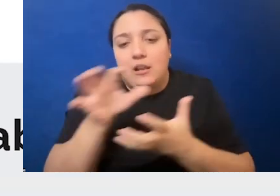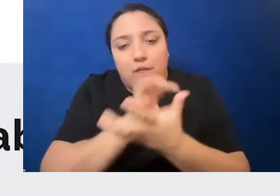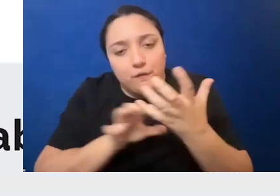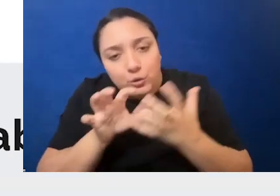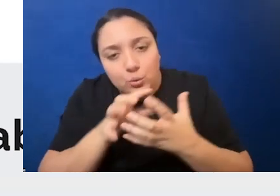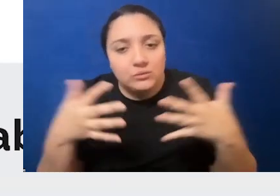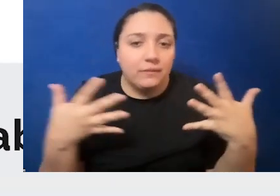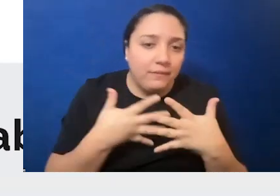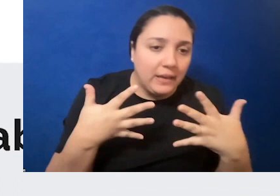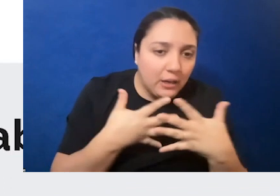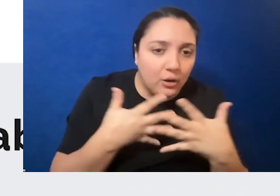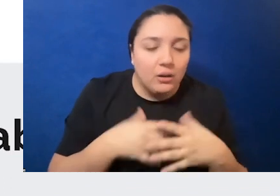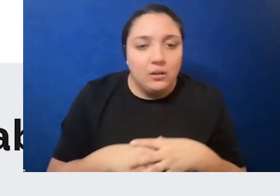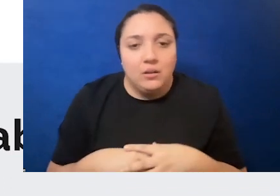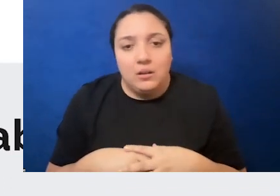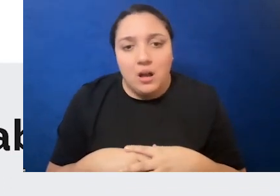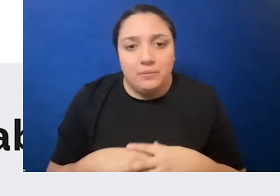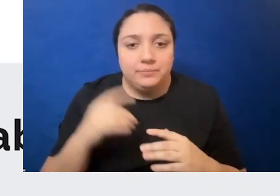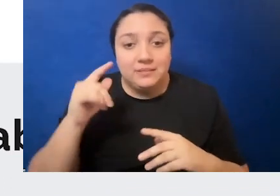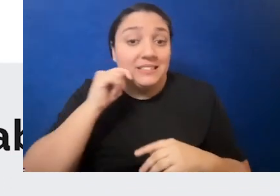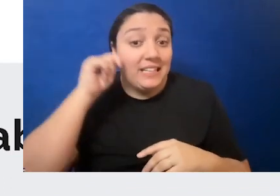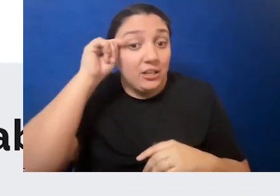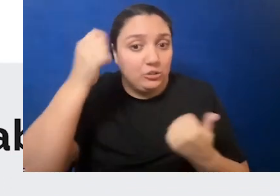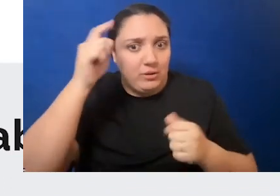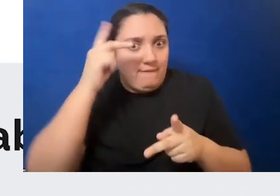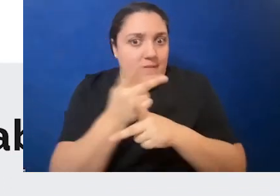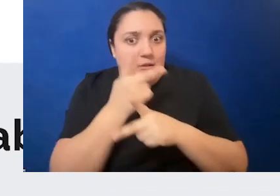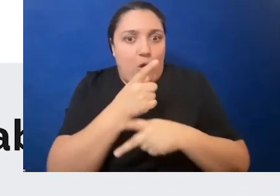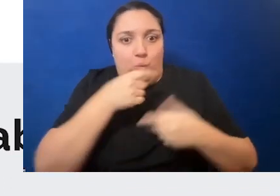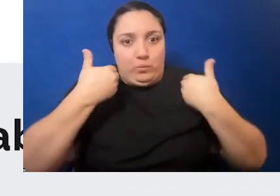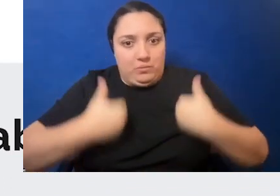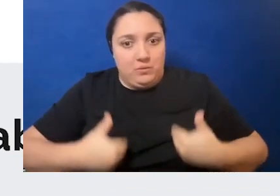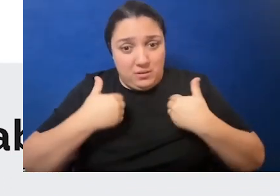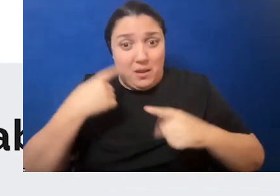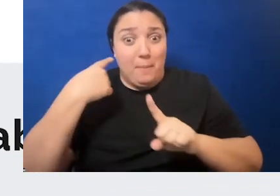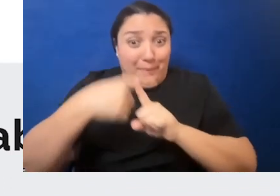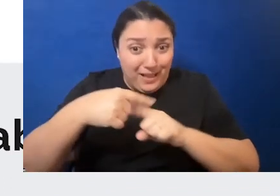A VACCINE. THERE IS A LOT OF CONFUSION AND FEAR.